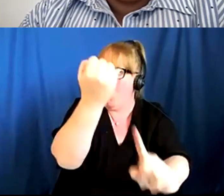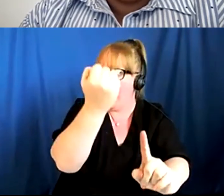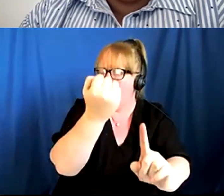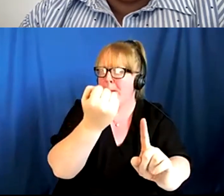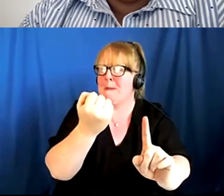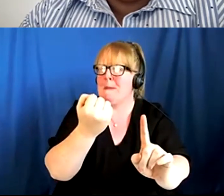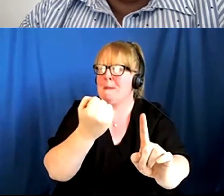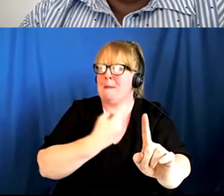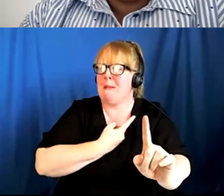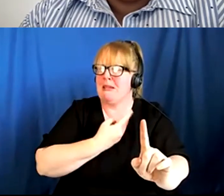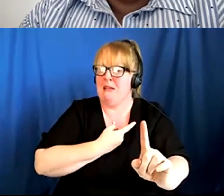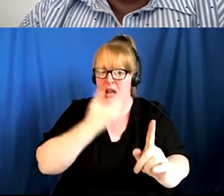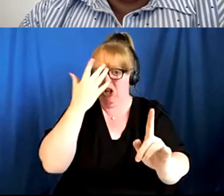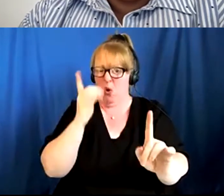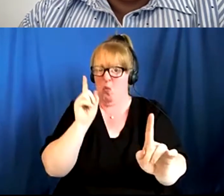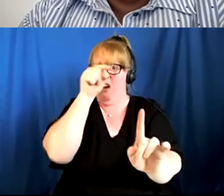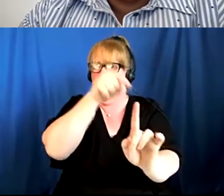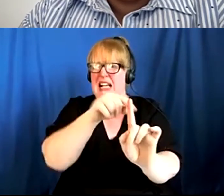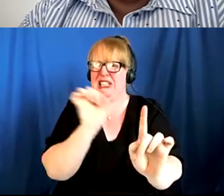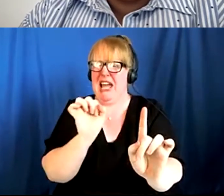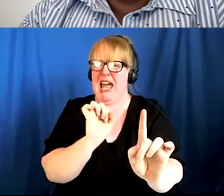in order for that to be met or reached, there needs to be some kind of